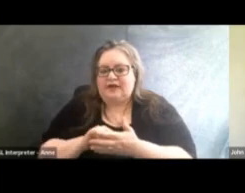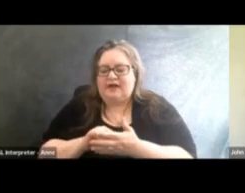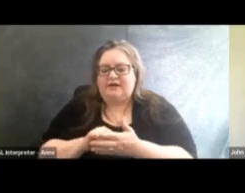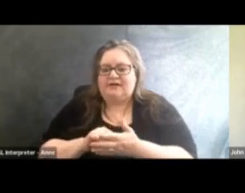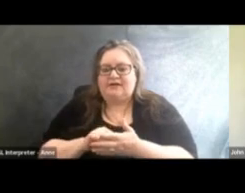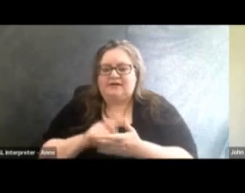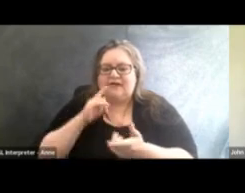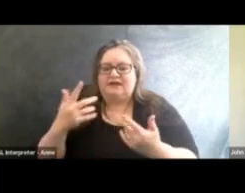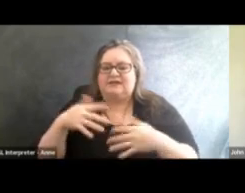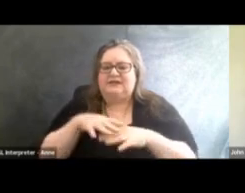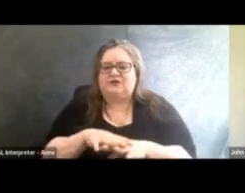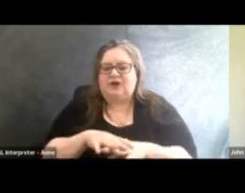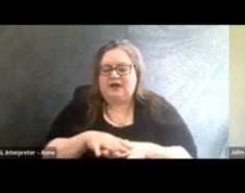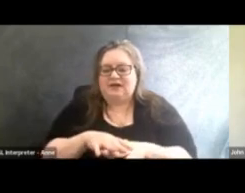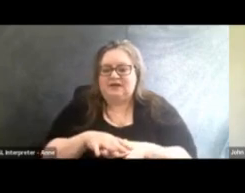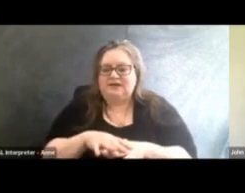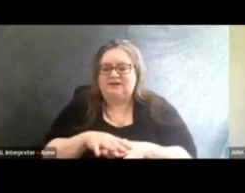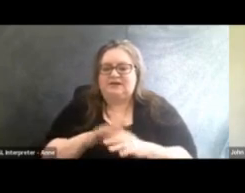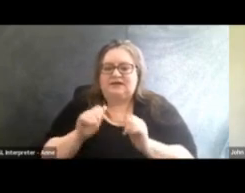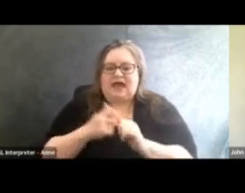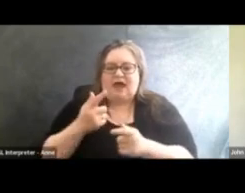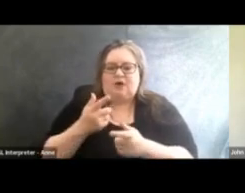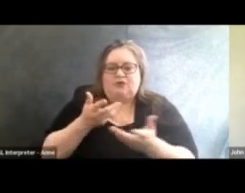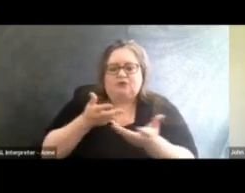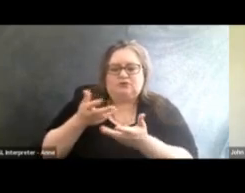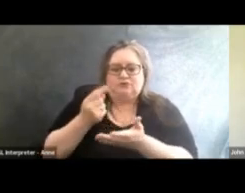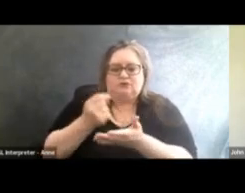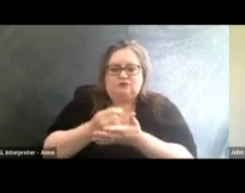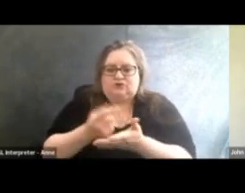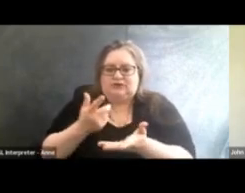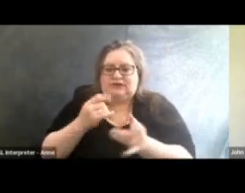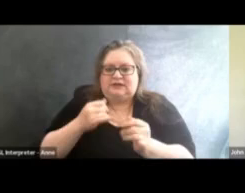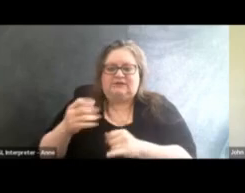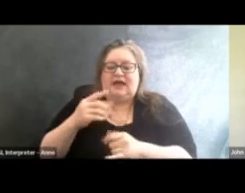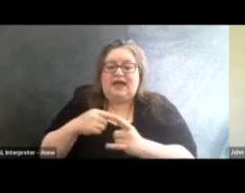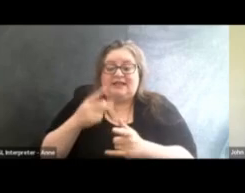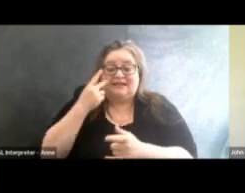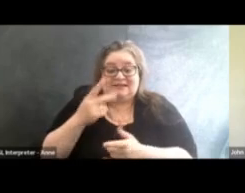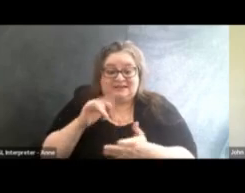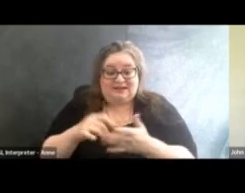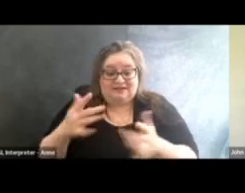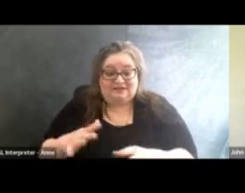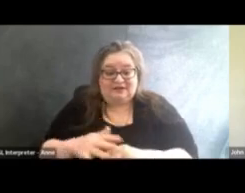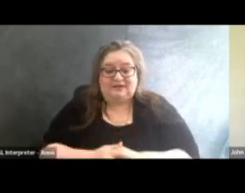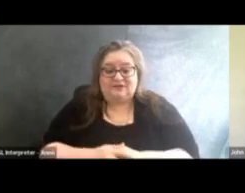integrated into how you treat individuals, and then having seen it, to have some skills,